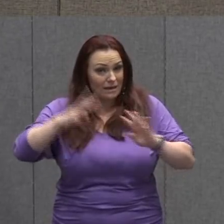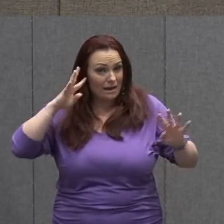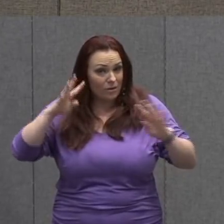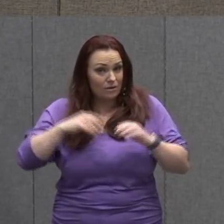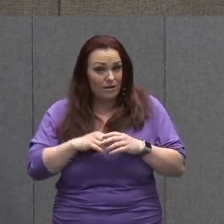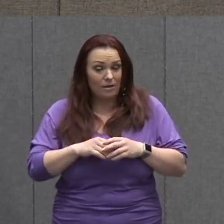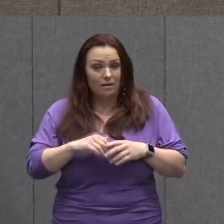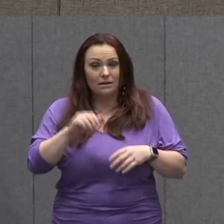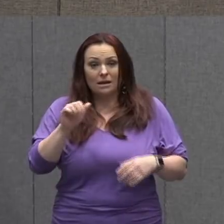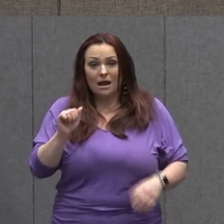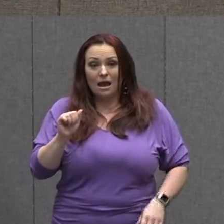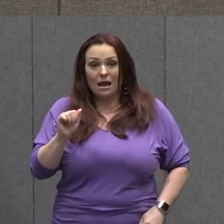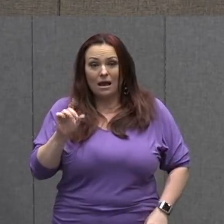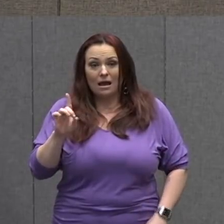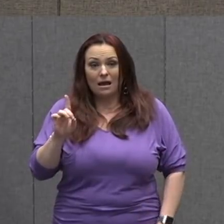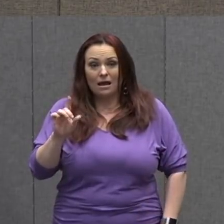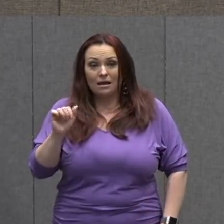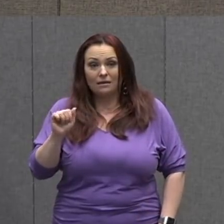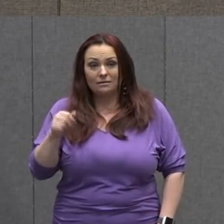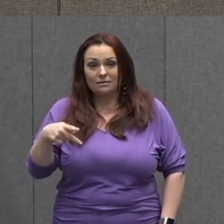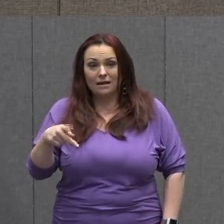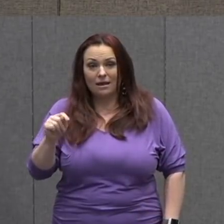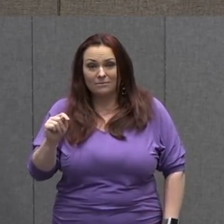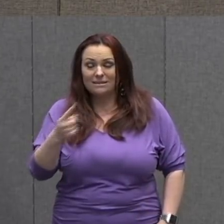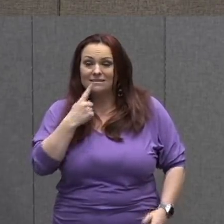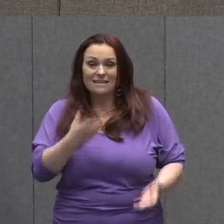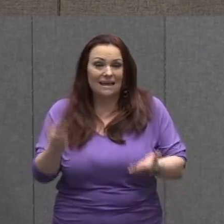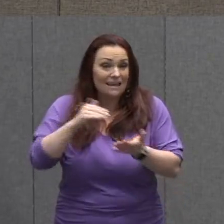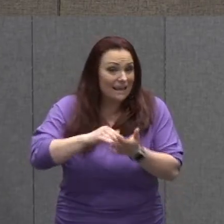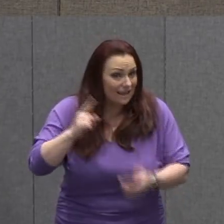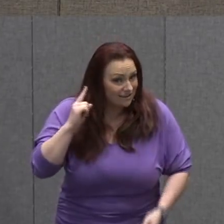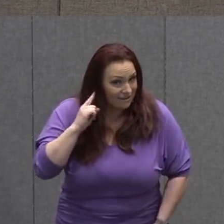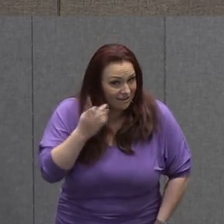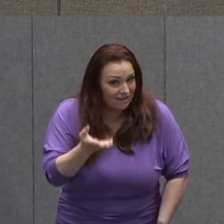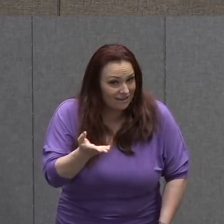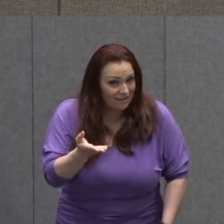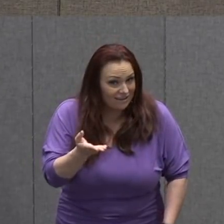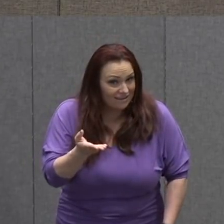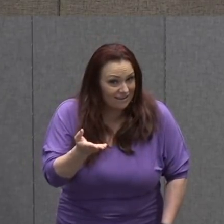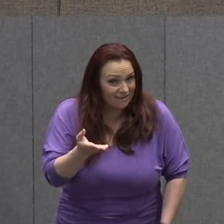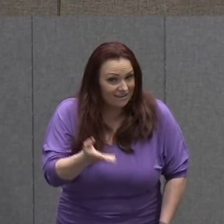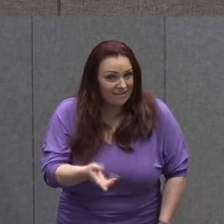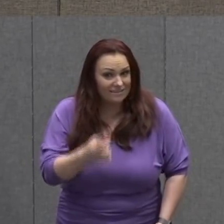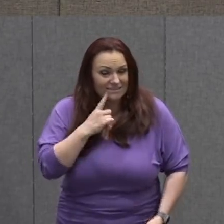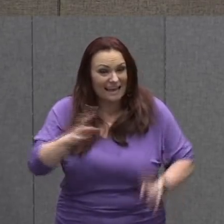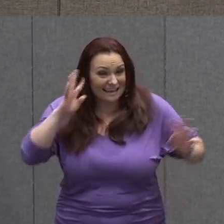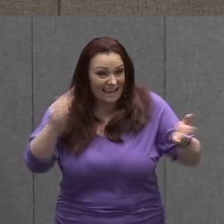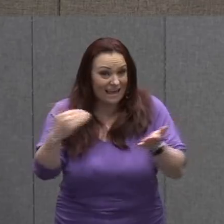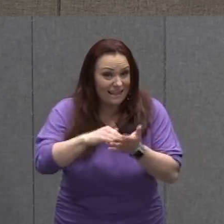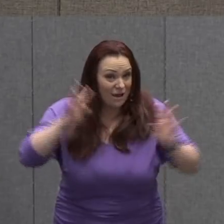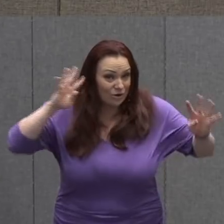Adapt. Exactly. Say it again. Very good. Say it a little louder.